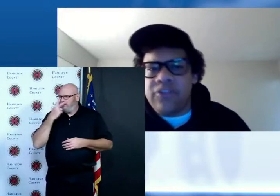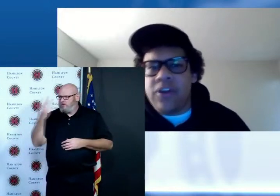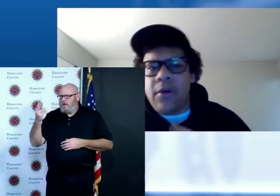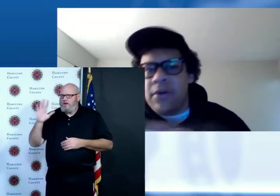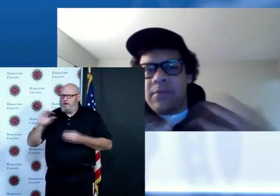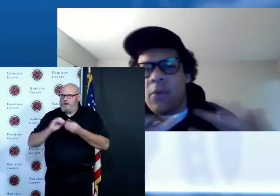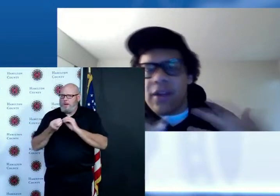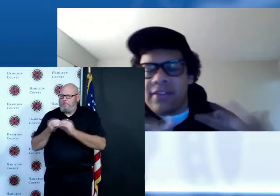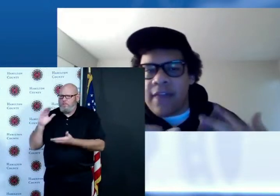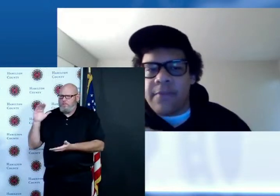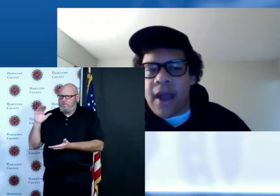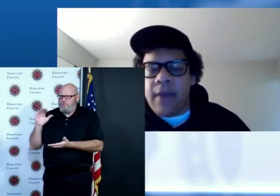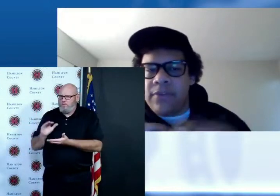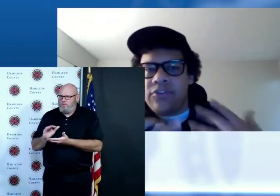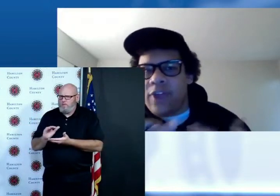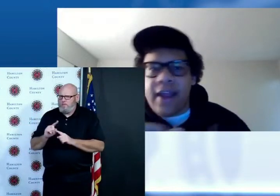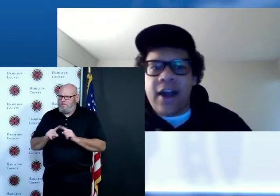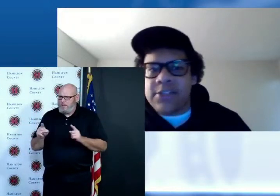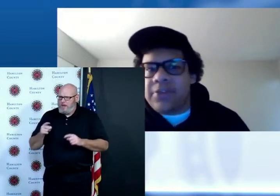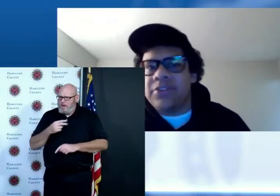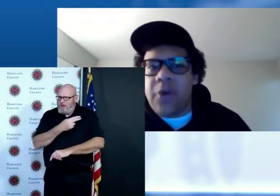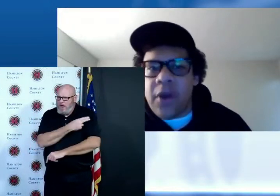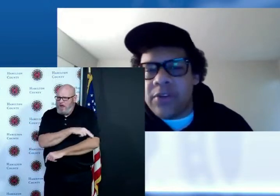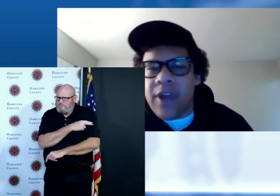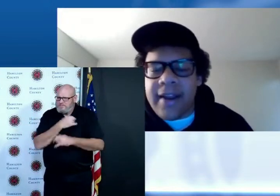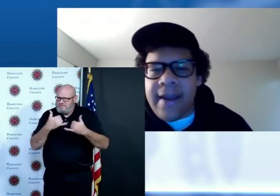you go more in depth about the strain hospitals are going through right now